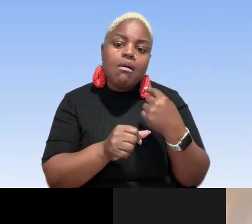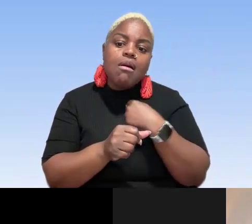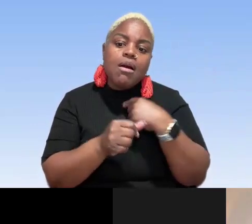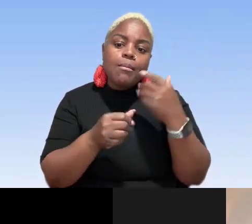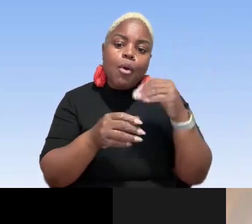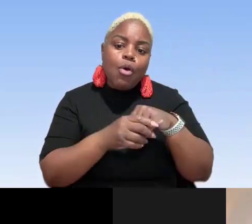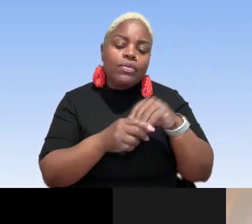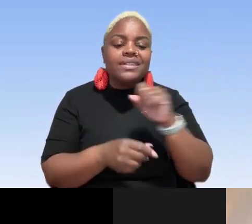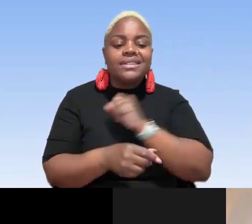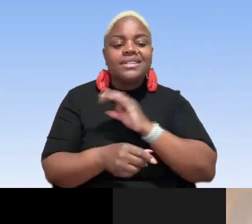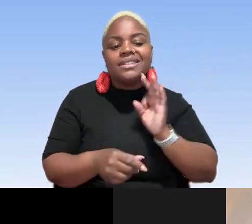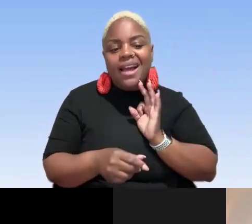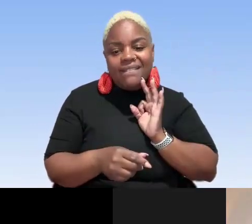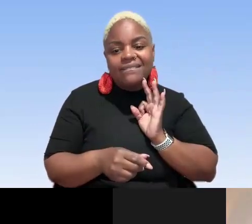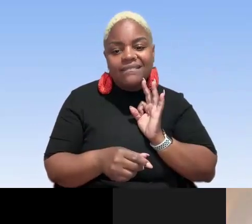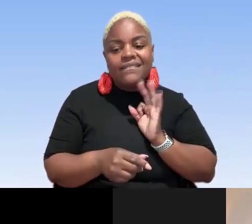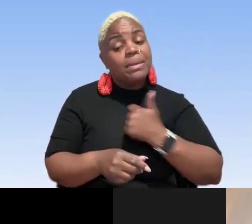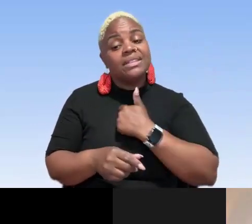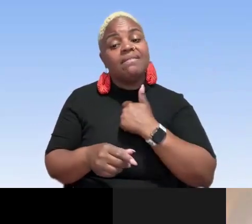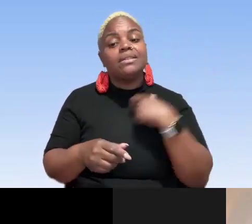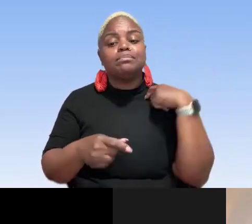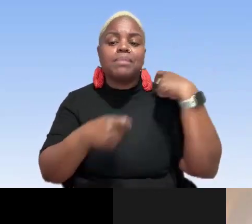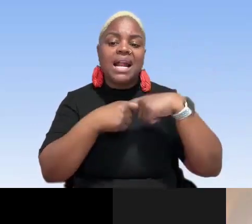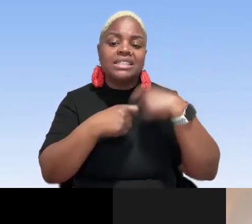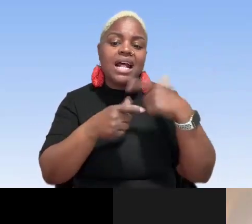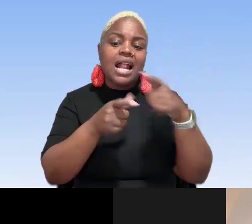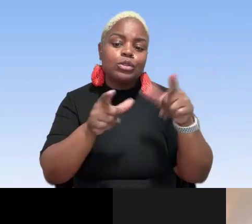as their Spanish language community organizer.